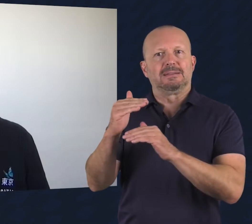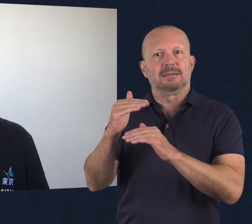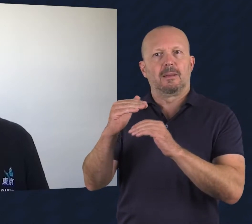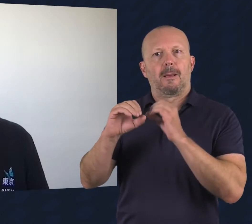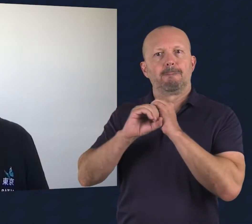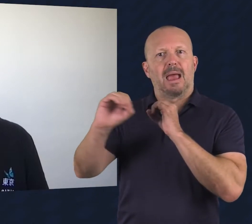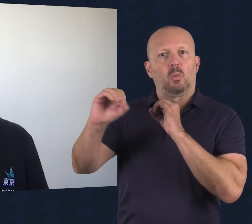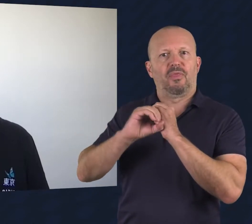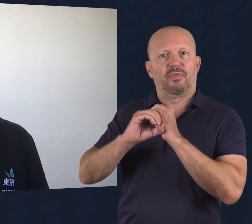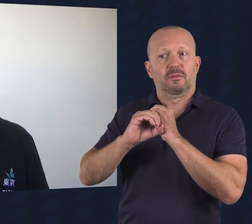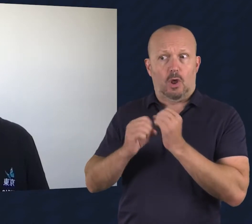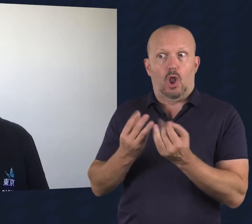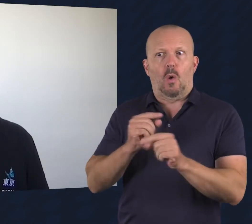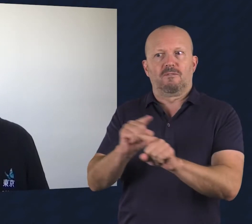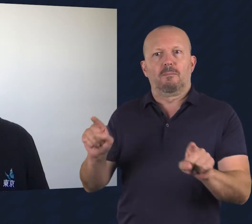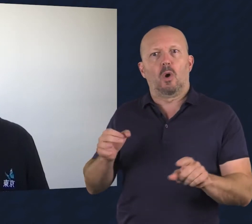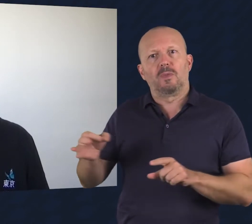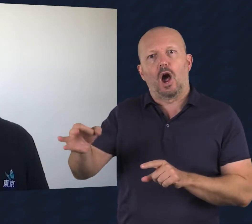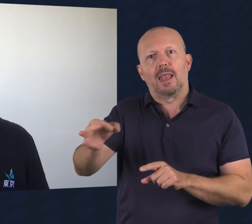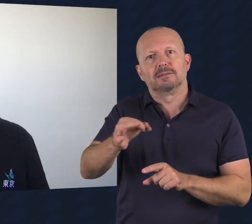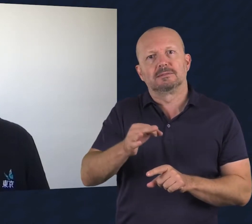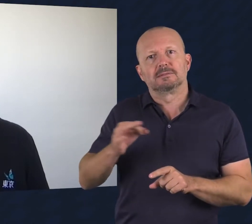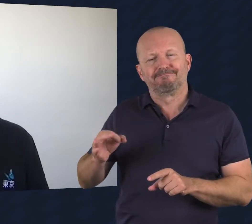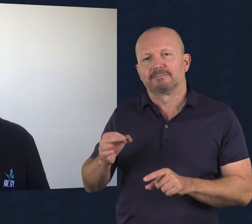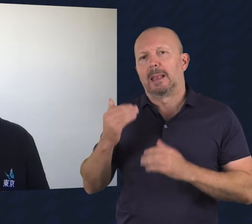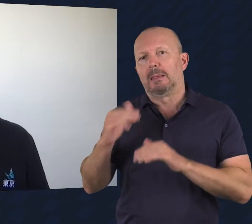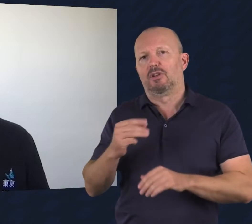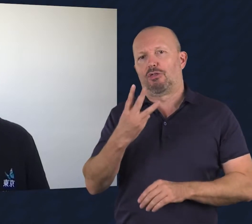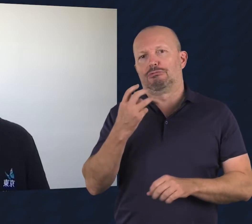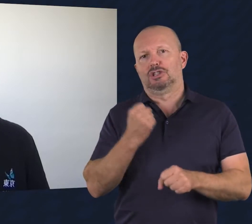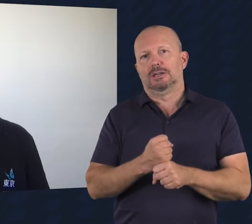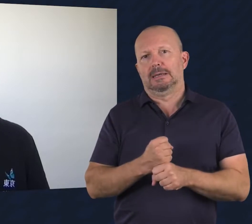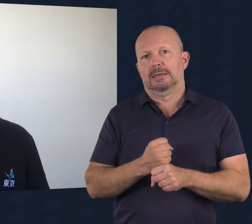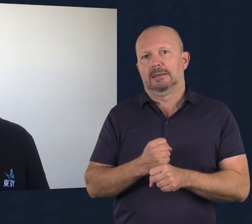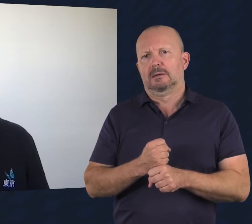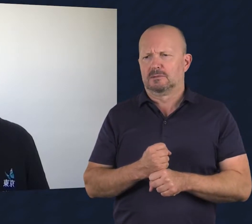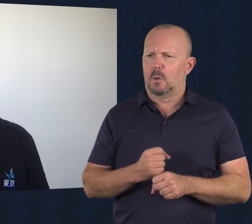digital experiences via a slower 3G connection, and it was very important to us that our experience